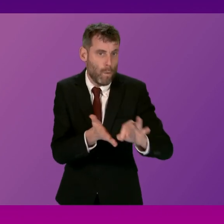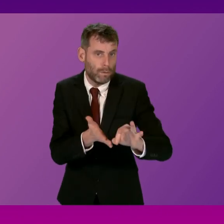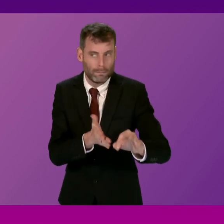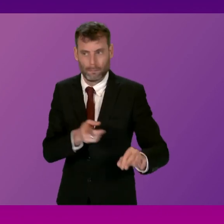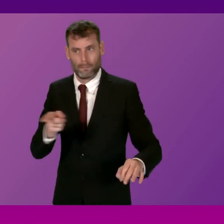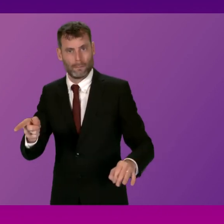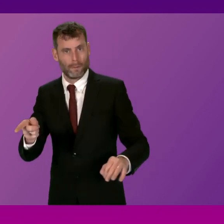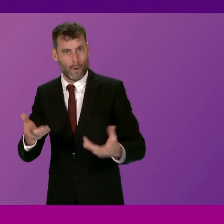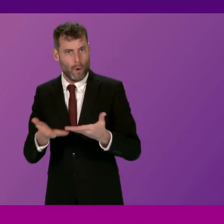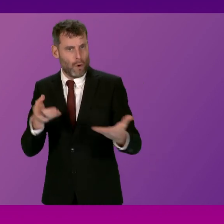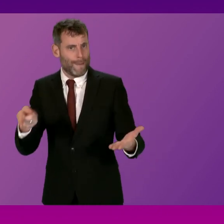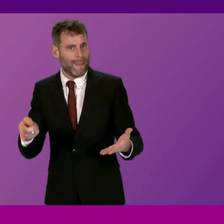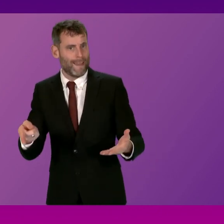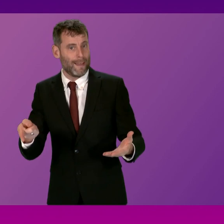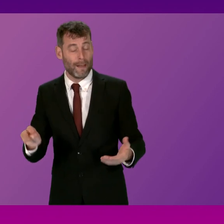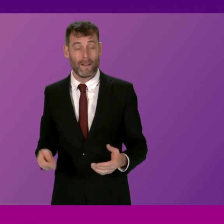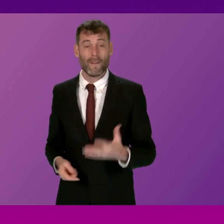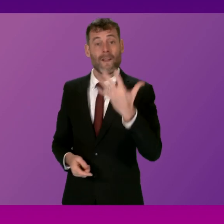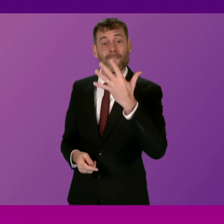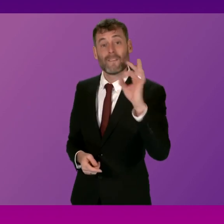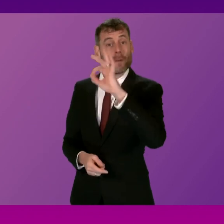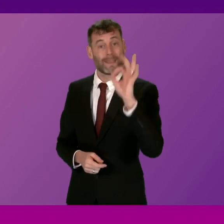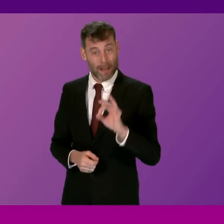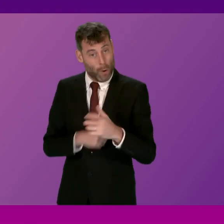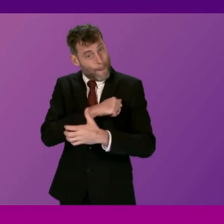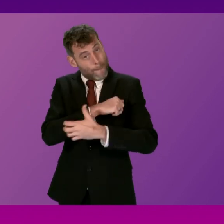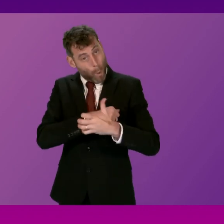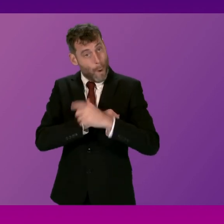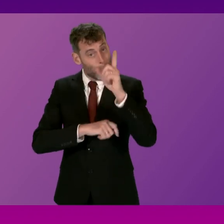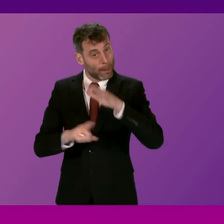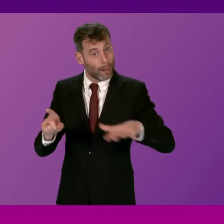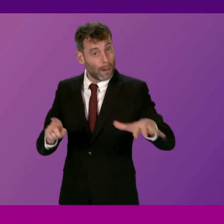In fact, half of those in poverty live in a household that has at least one disabled family member.